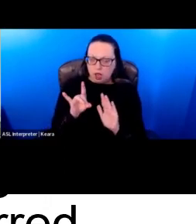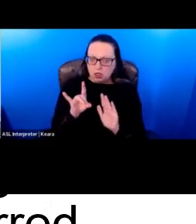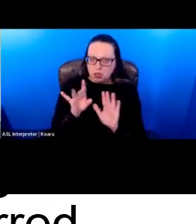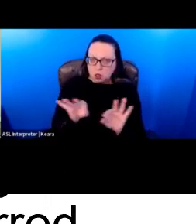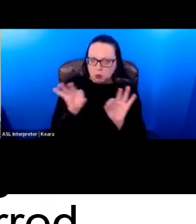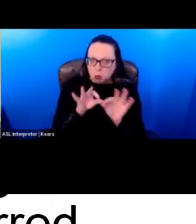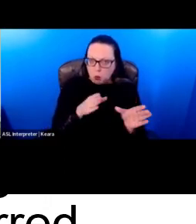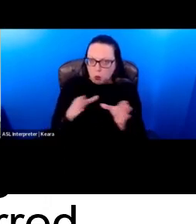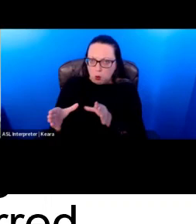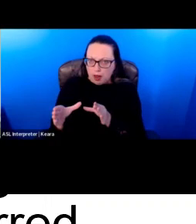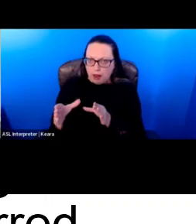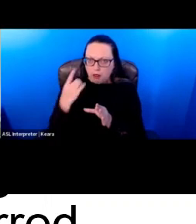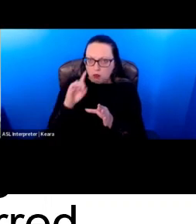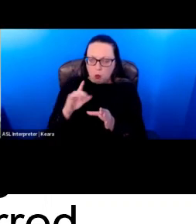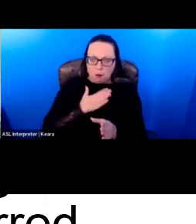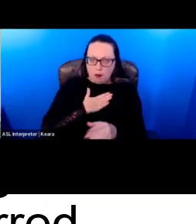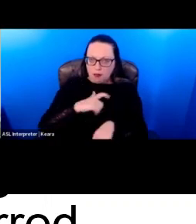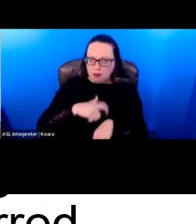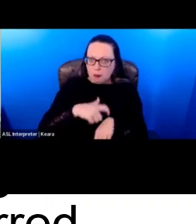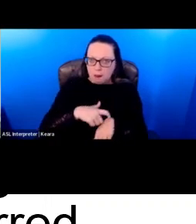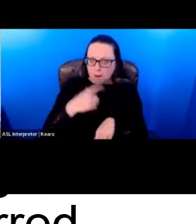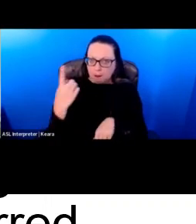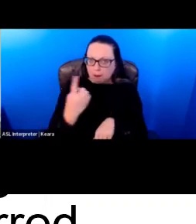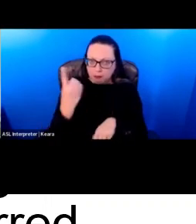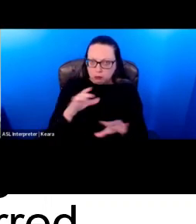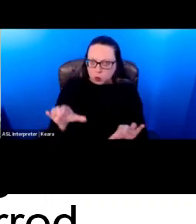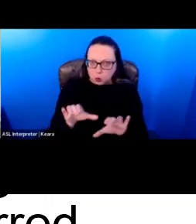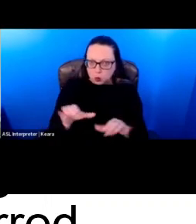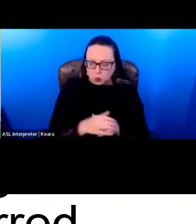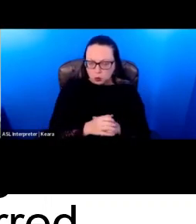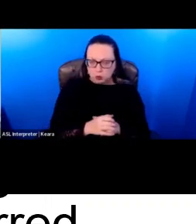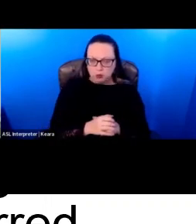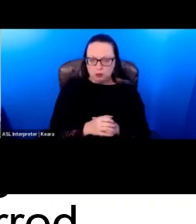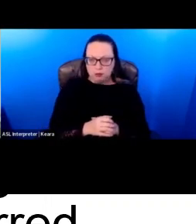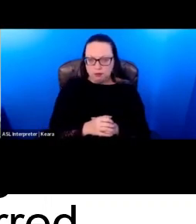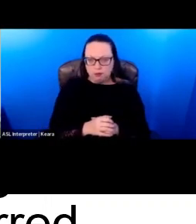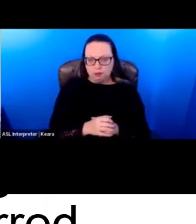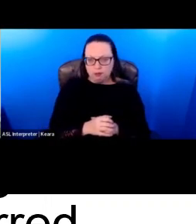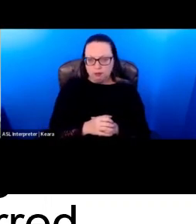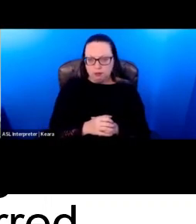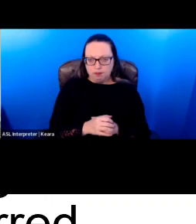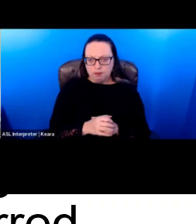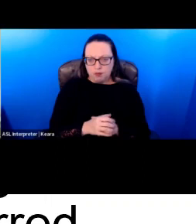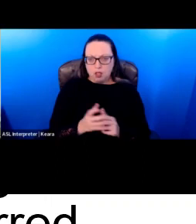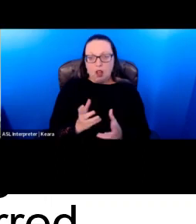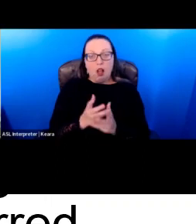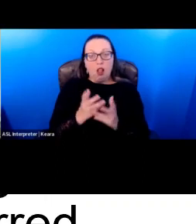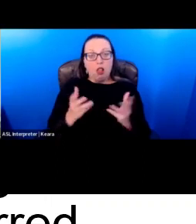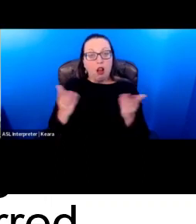time? A lot of what I learned about being a mentor came from